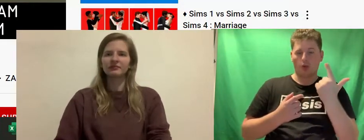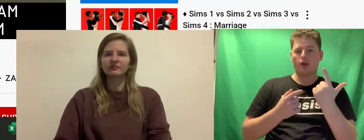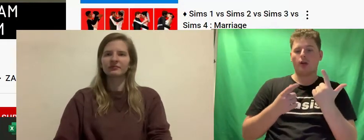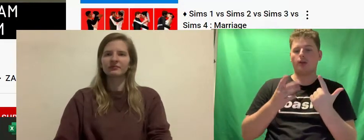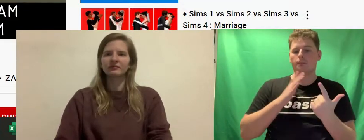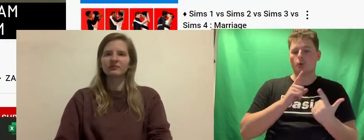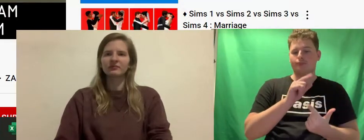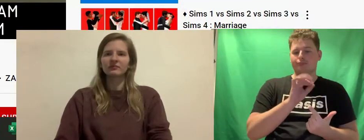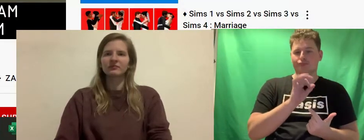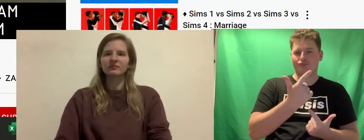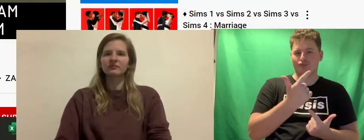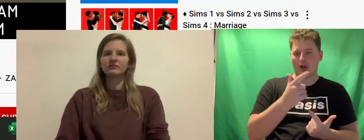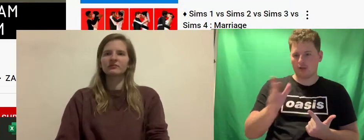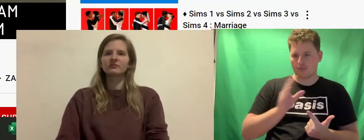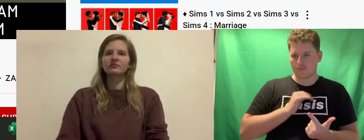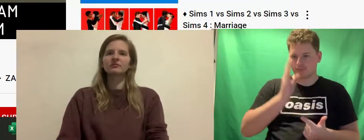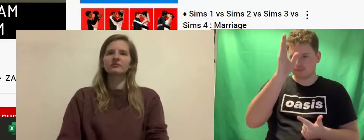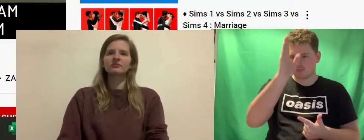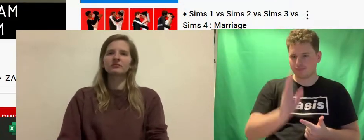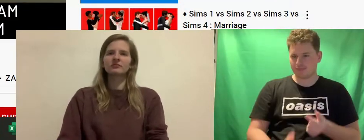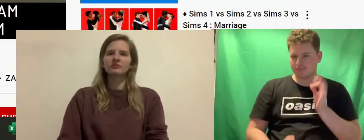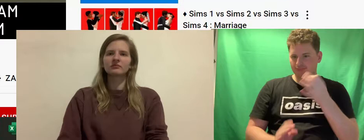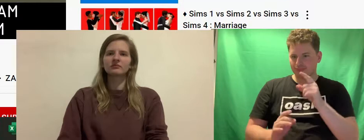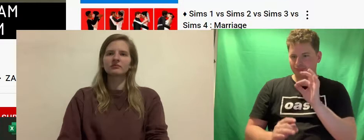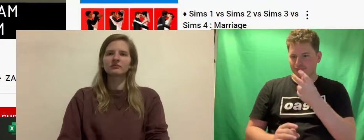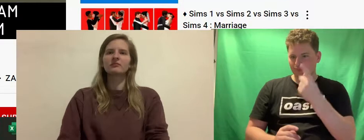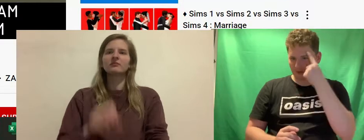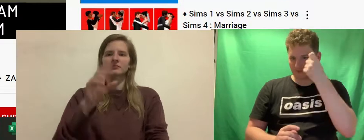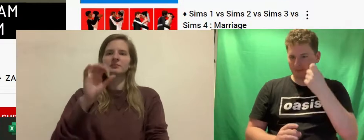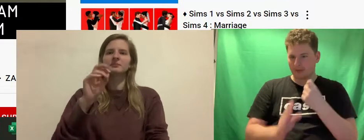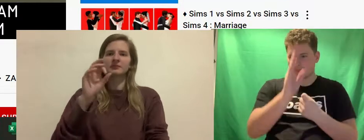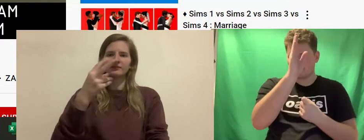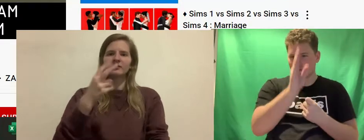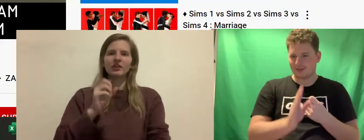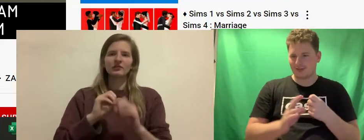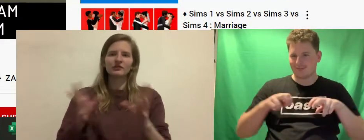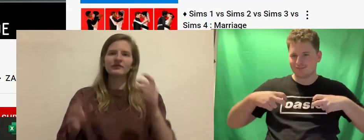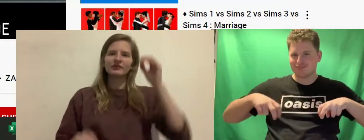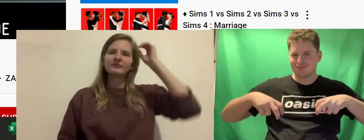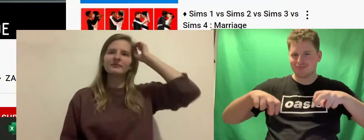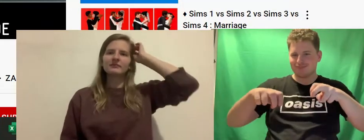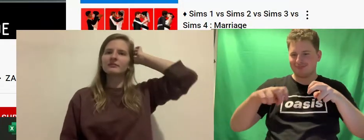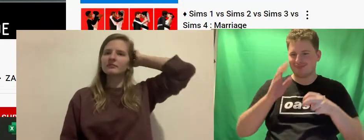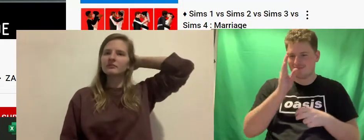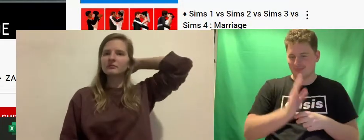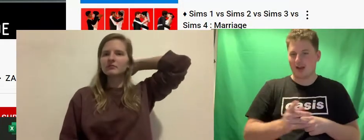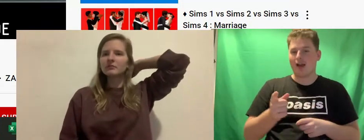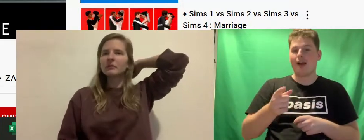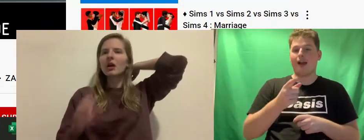A: I'll change the subject, now I'm talking about Sims 2 to ps2, we played in co-op, there was split screens there, right Kamo? K; yes there you can play in co-op mode